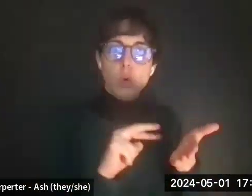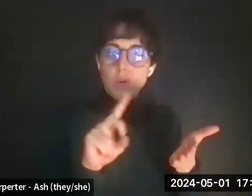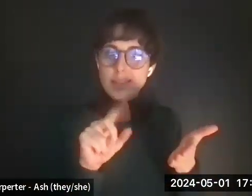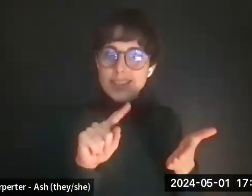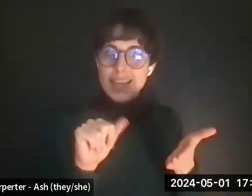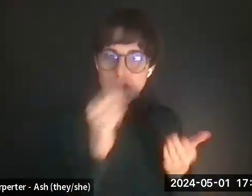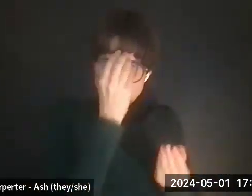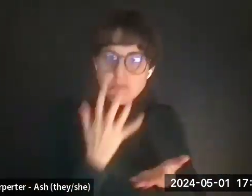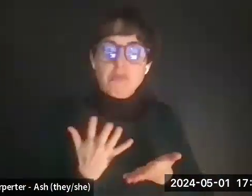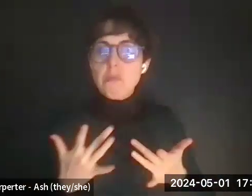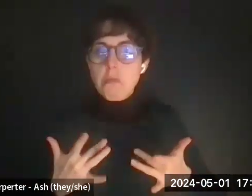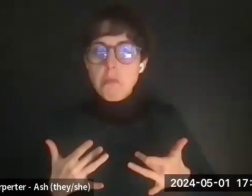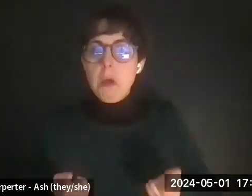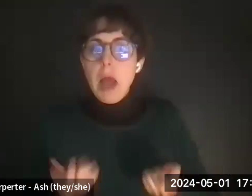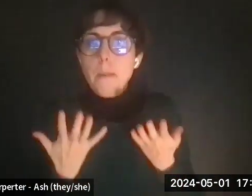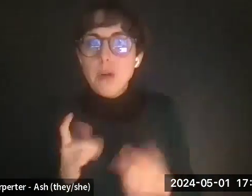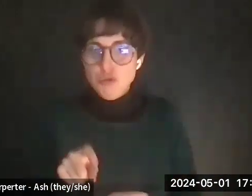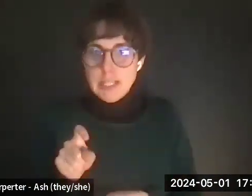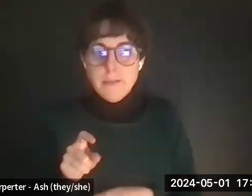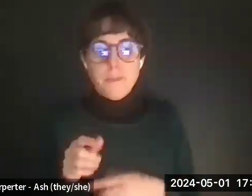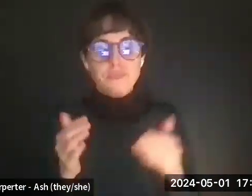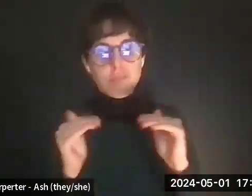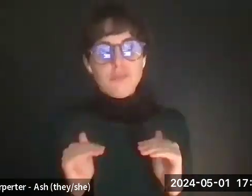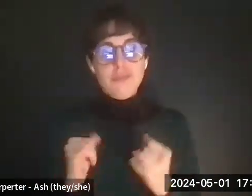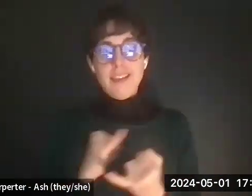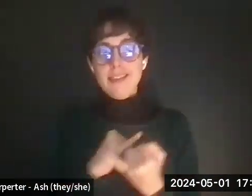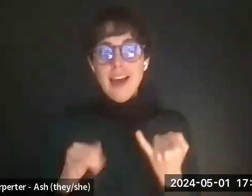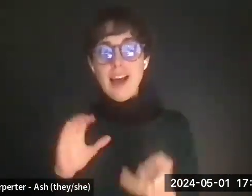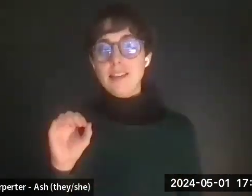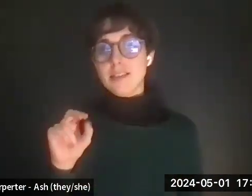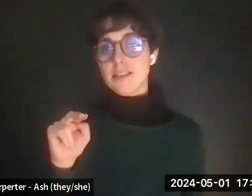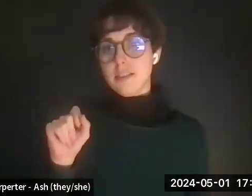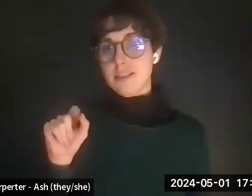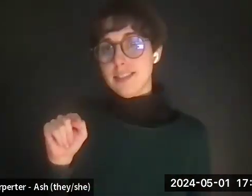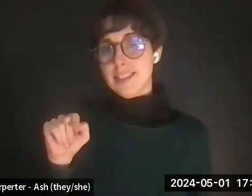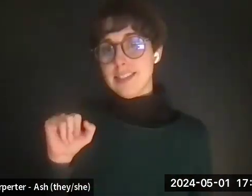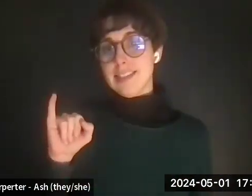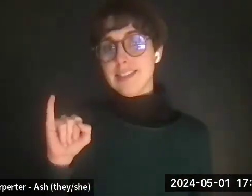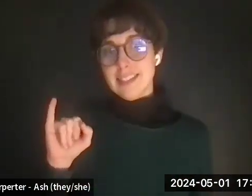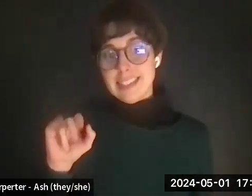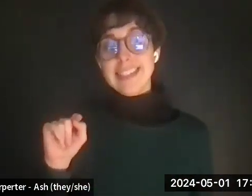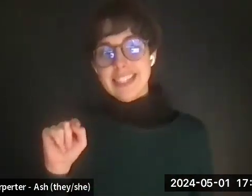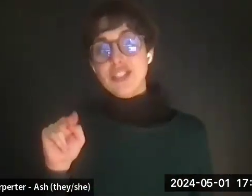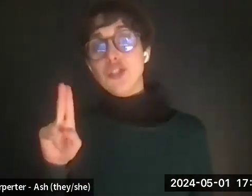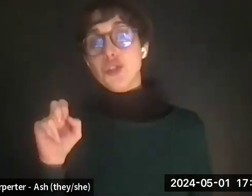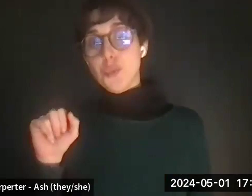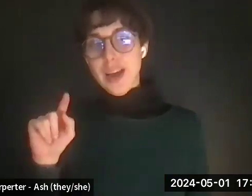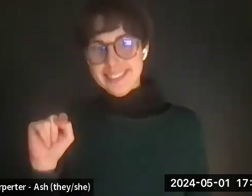And then again, to constitute the constituent engagement, we must be able to get information. Just like Shauna said at the beginning, we understand